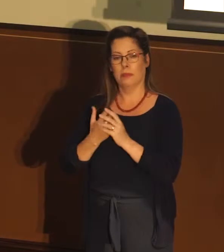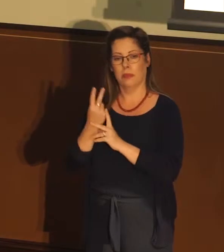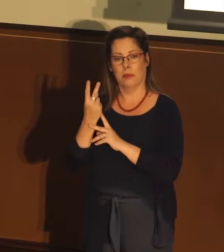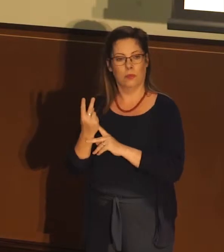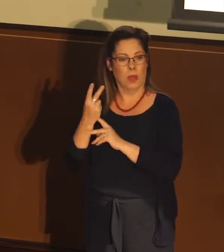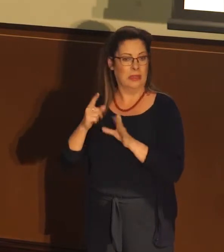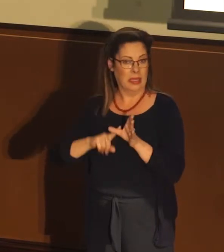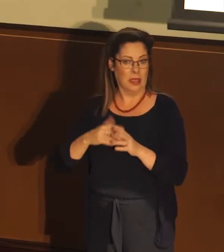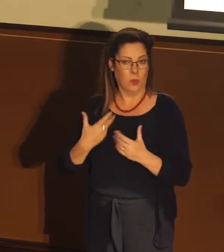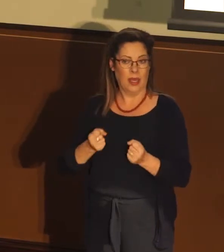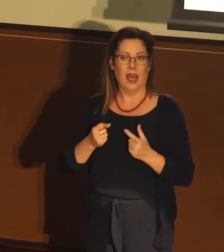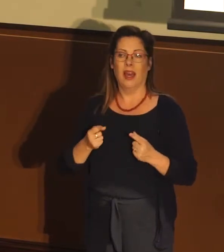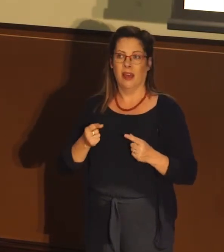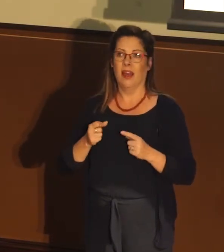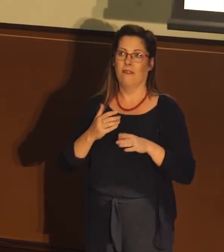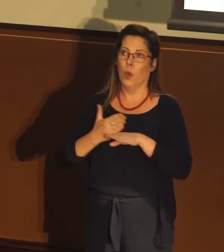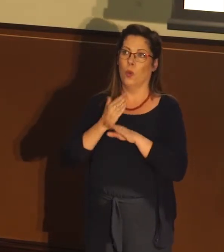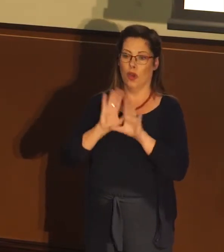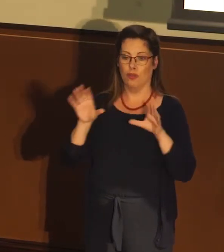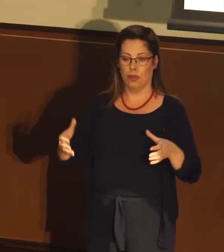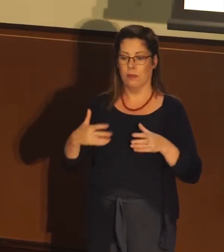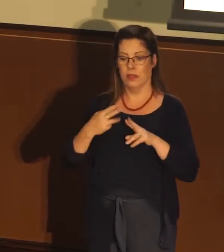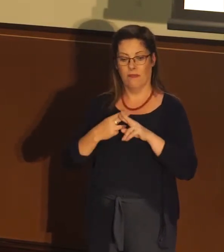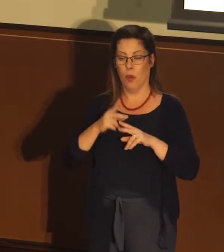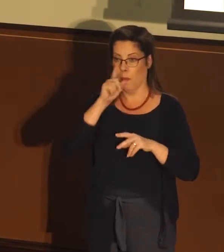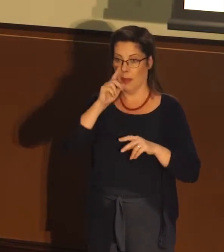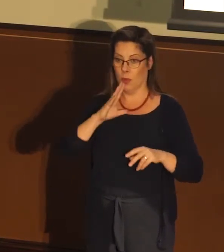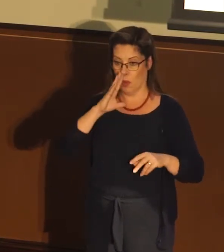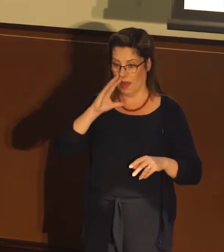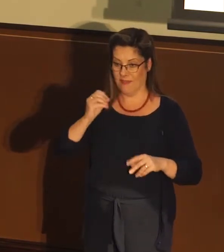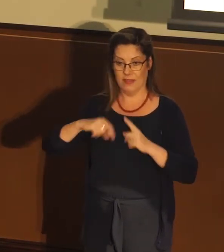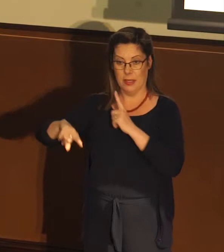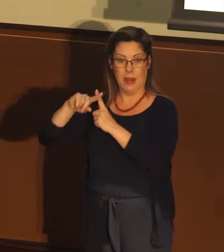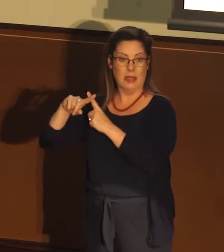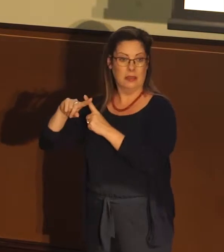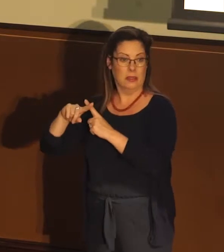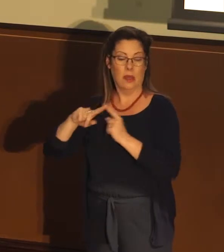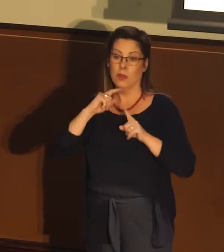two a year we have work groups for 50 plus people who come in and we just talk about what we can do for them,